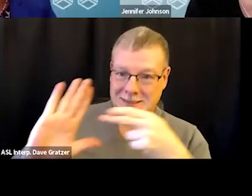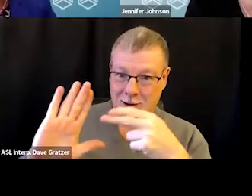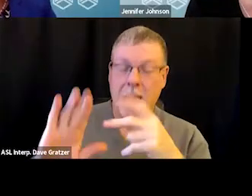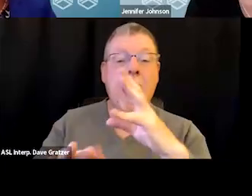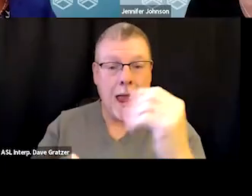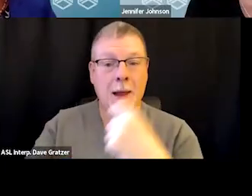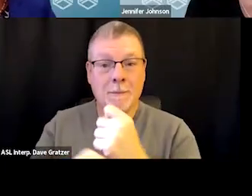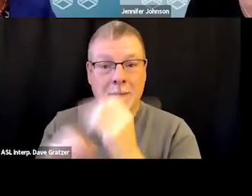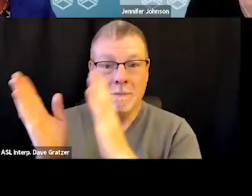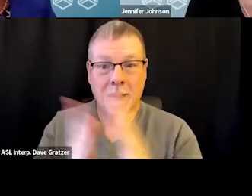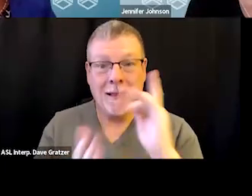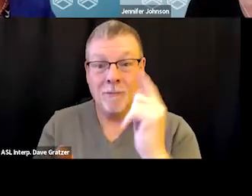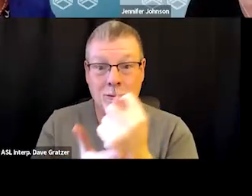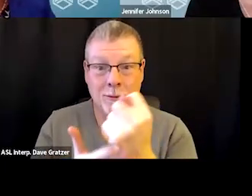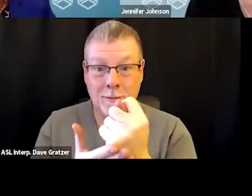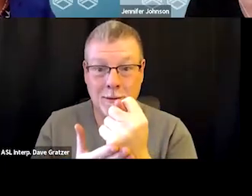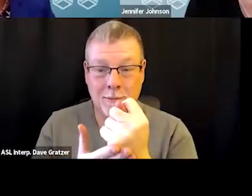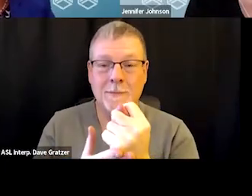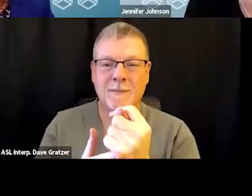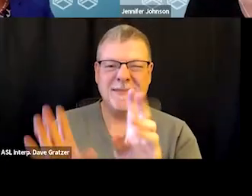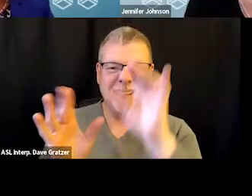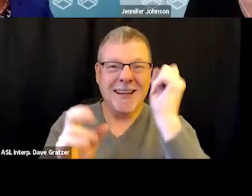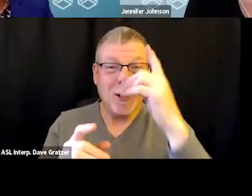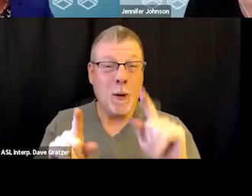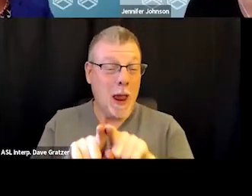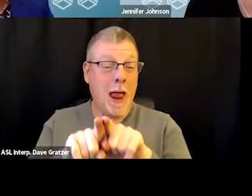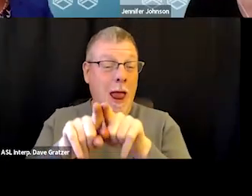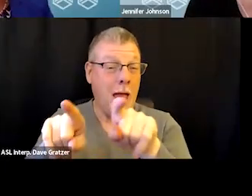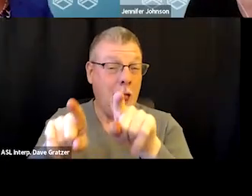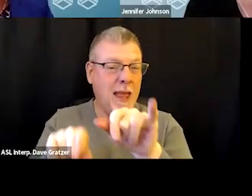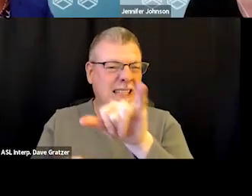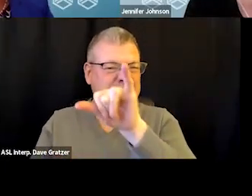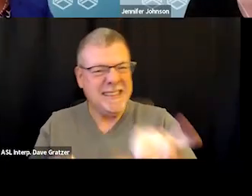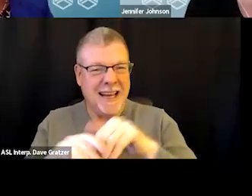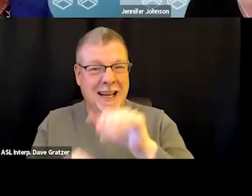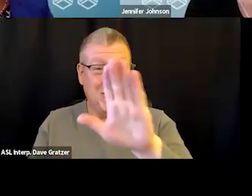So you'll often hear it said, "Stay in your own lane." And yeah, that's really,